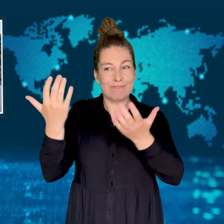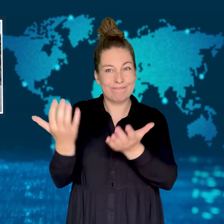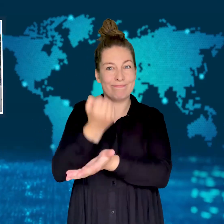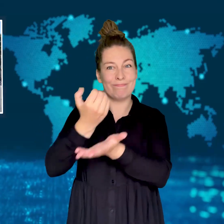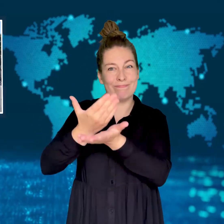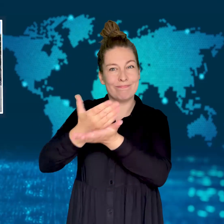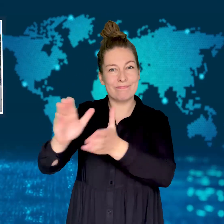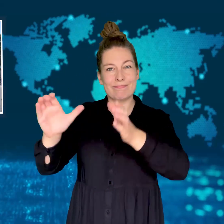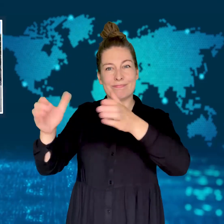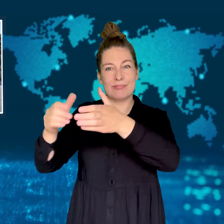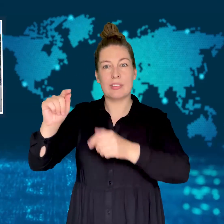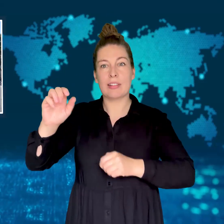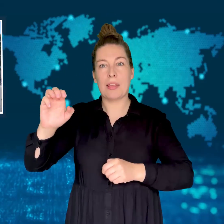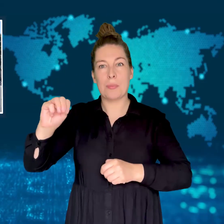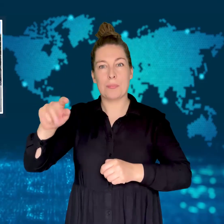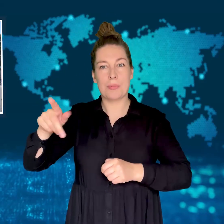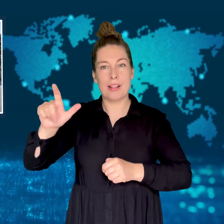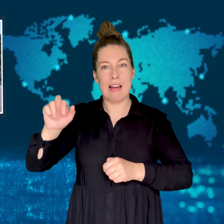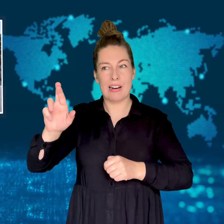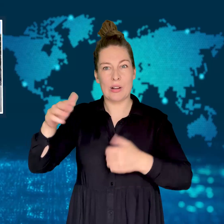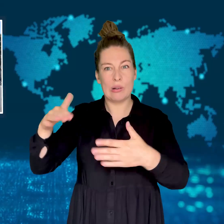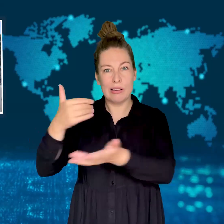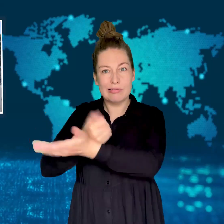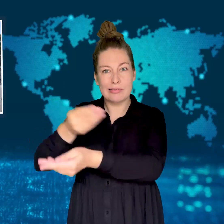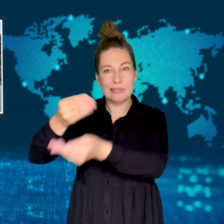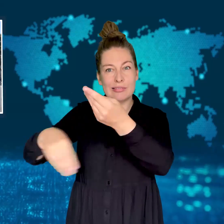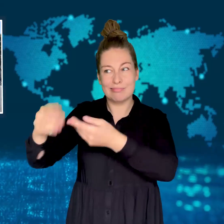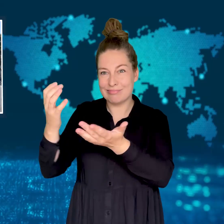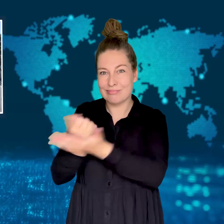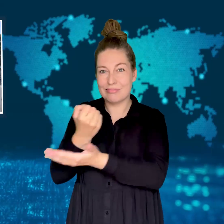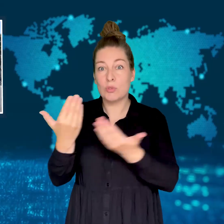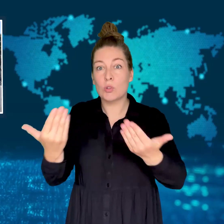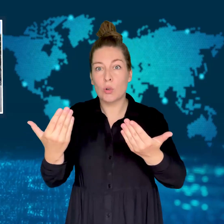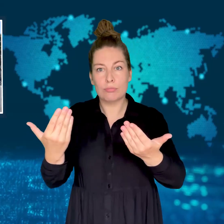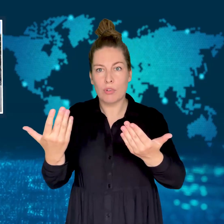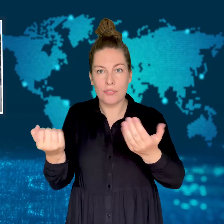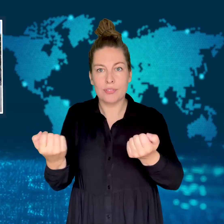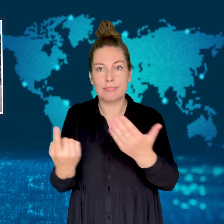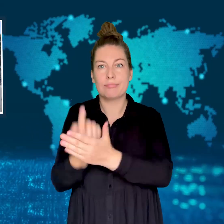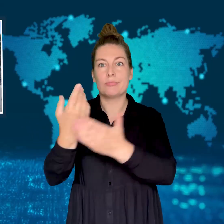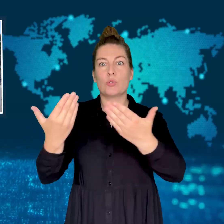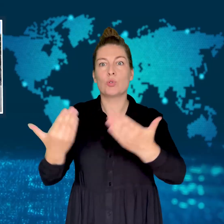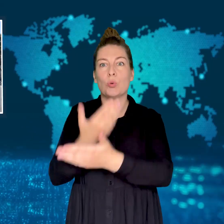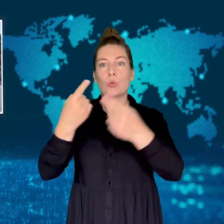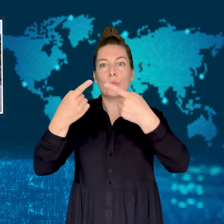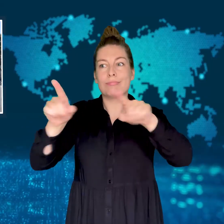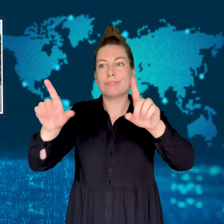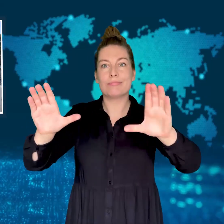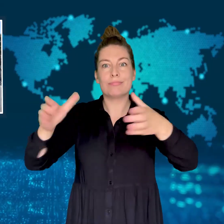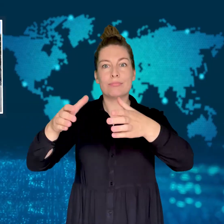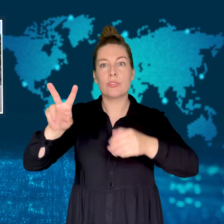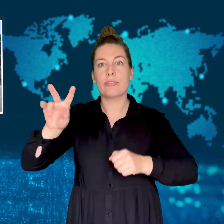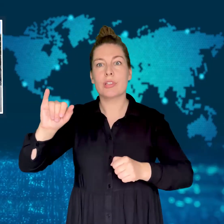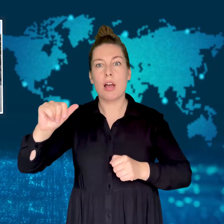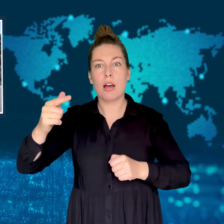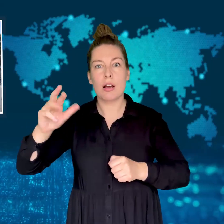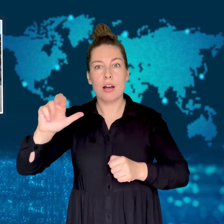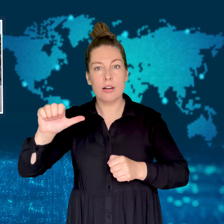The Viagras cartel - or Carteles Unidos - was kidnapping, killing,